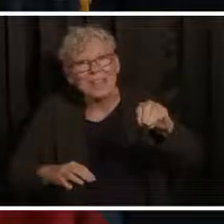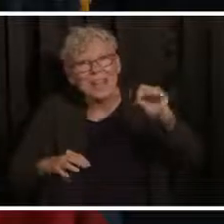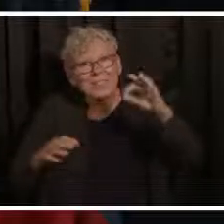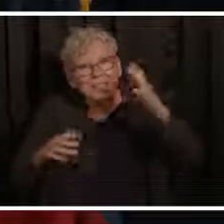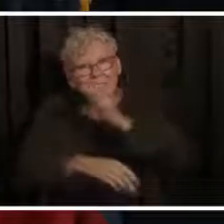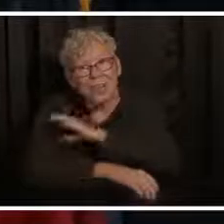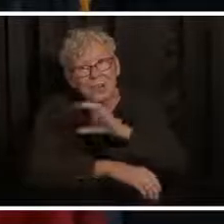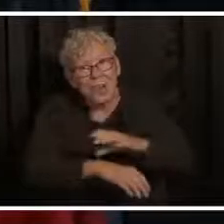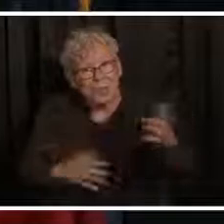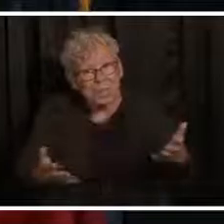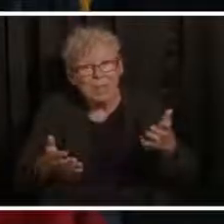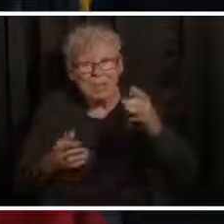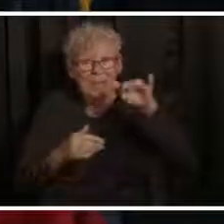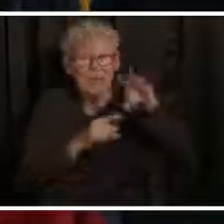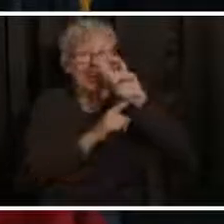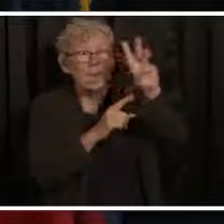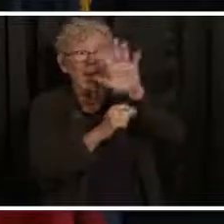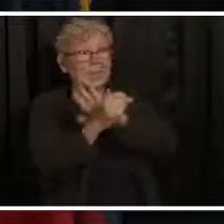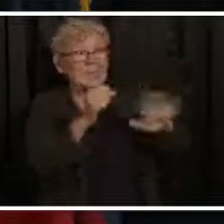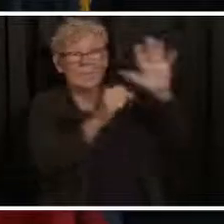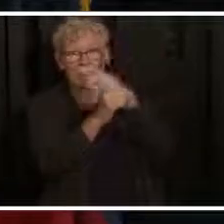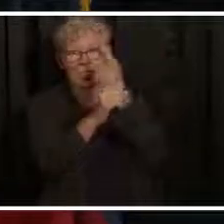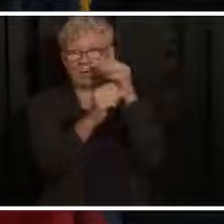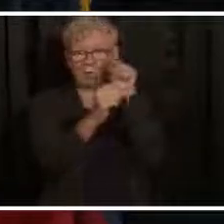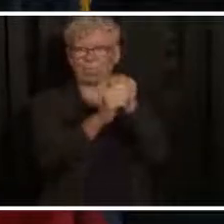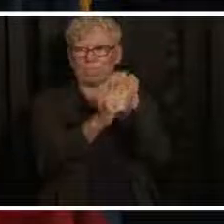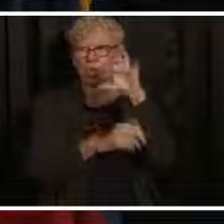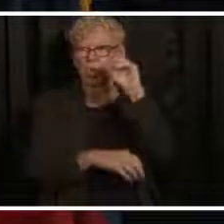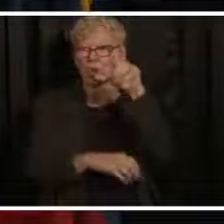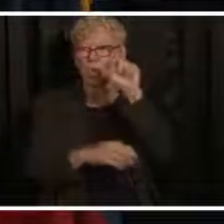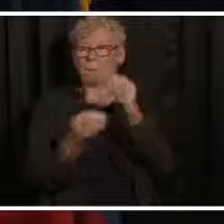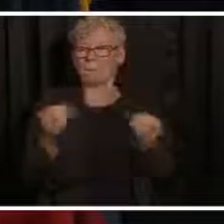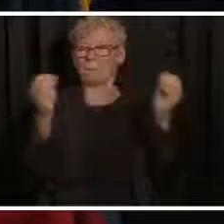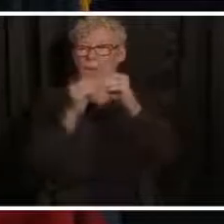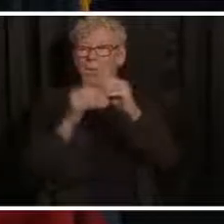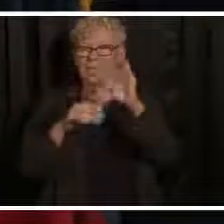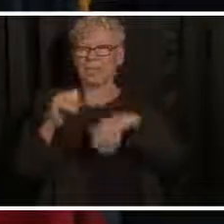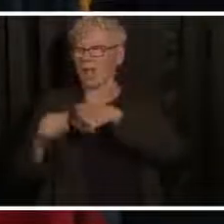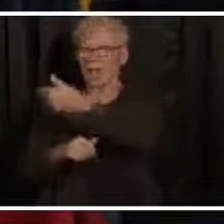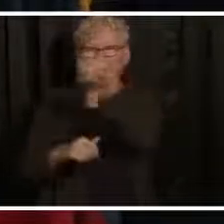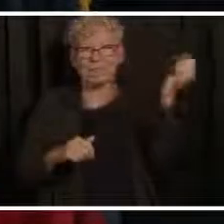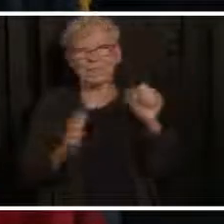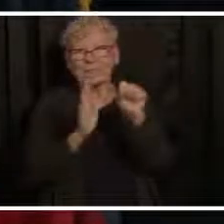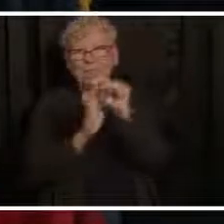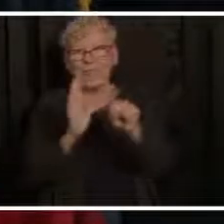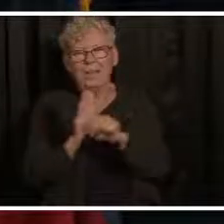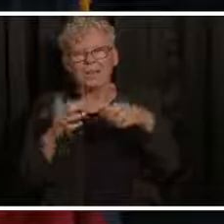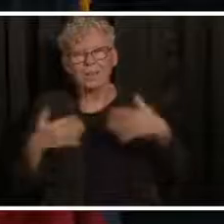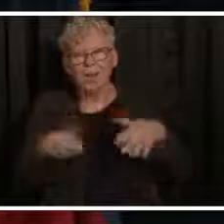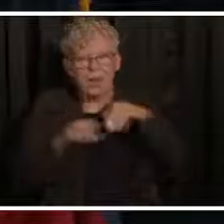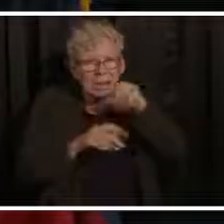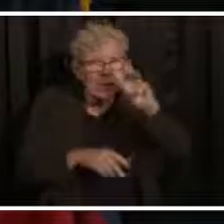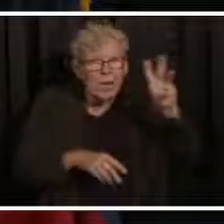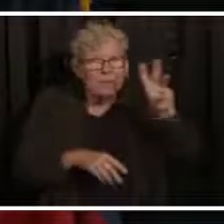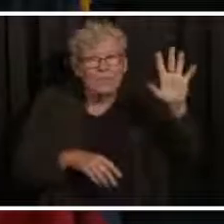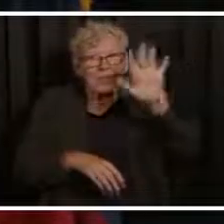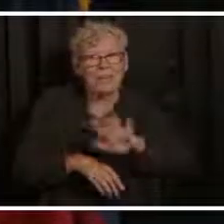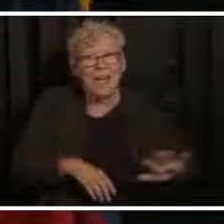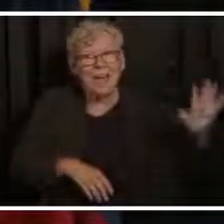we're still far ahead. Most of our neighbors but we're not taking anything for granted. We dedicated to vaccinating more